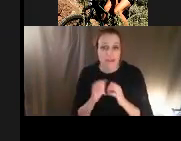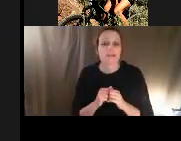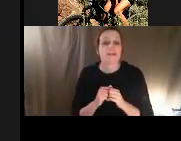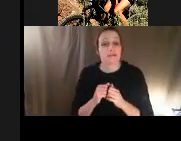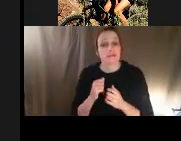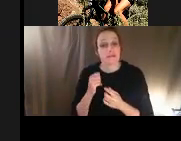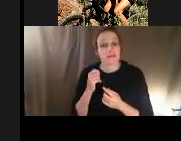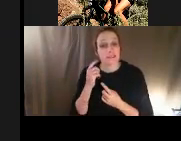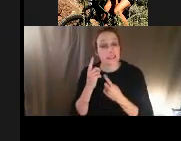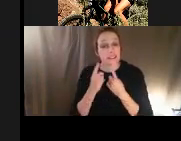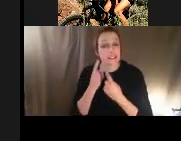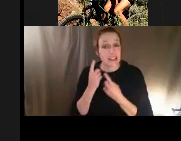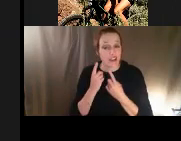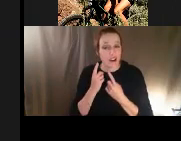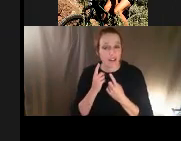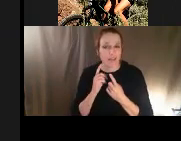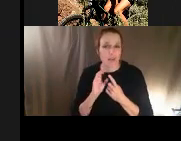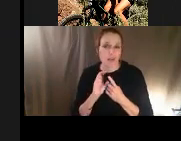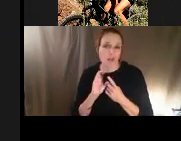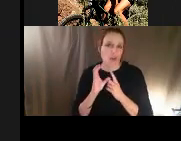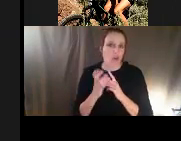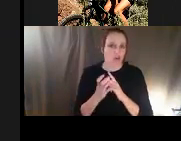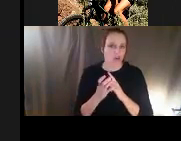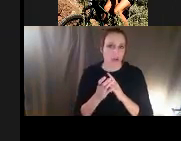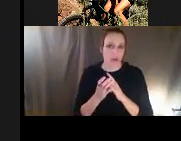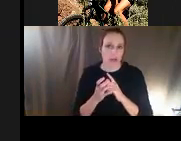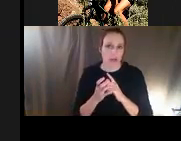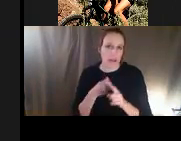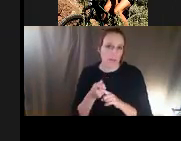impacts your trauma informed practices already.